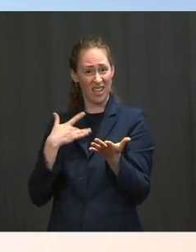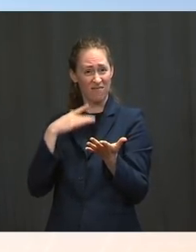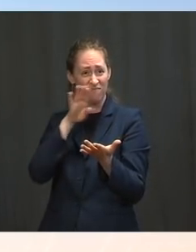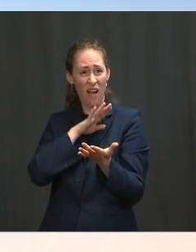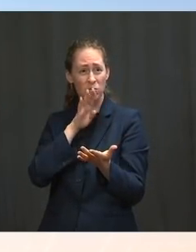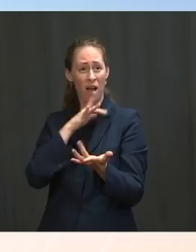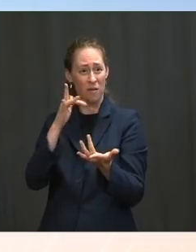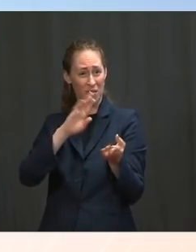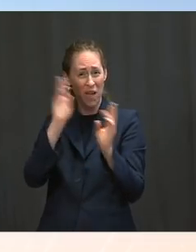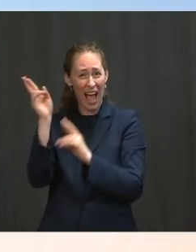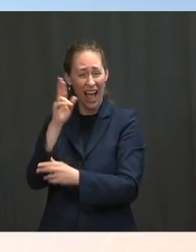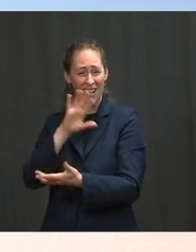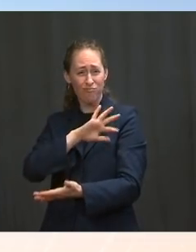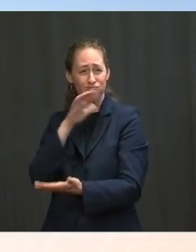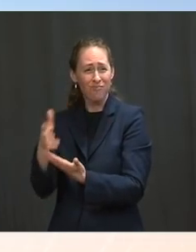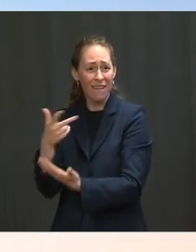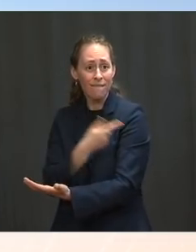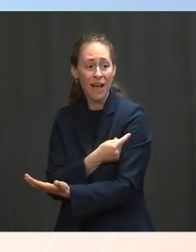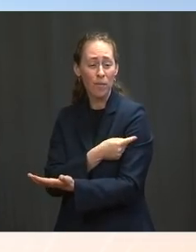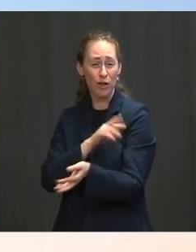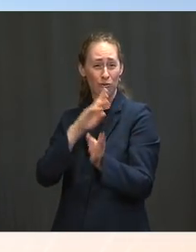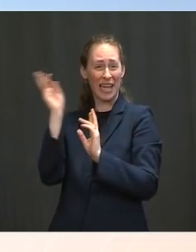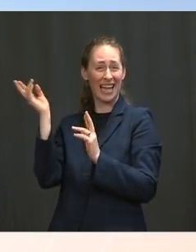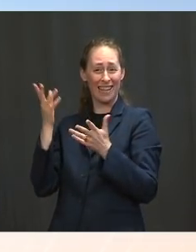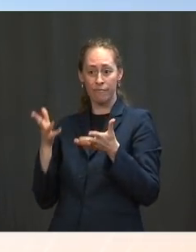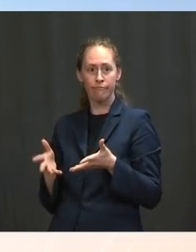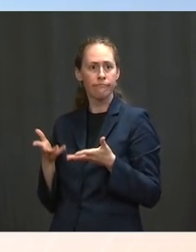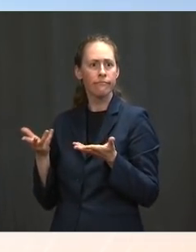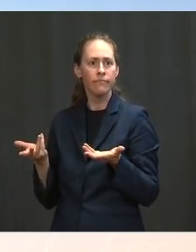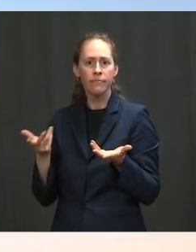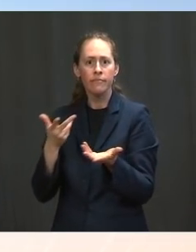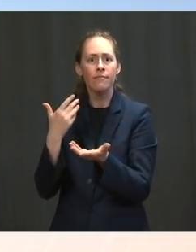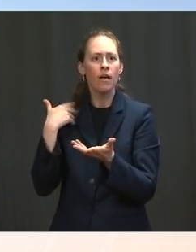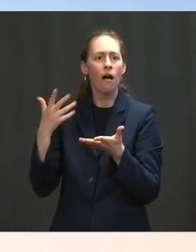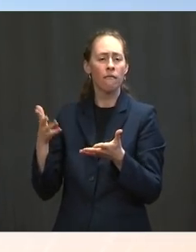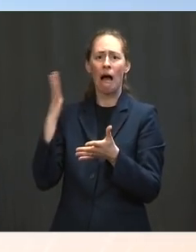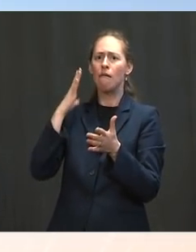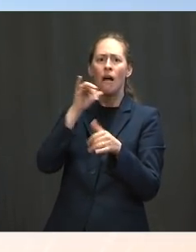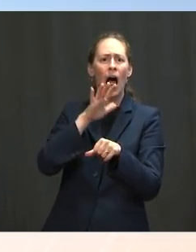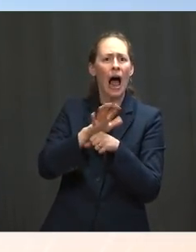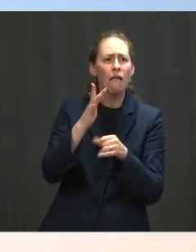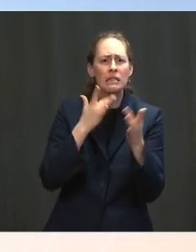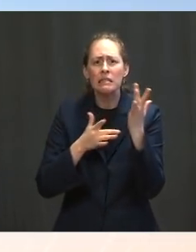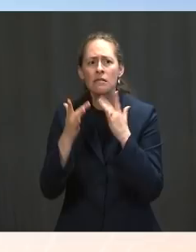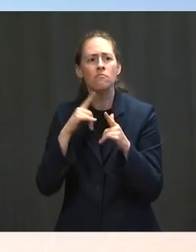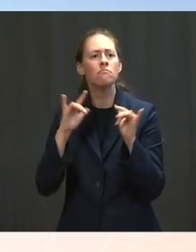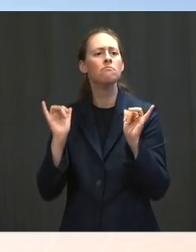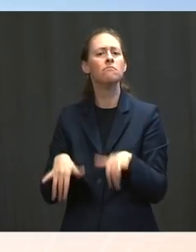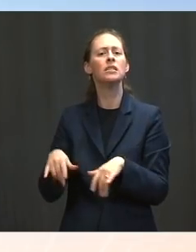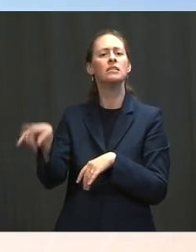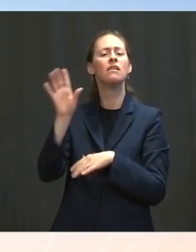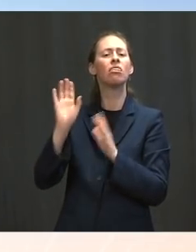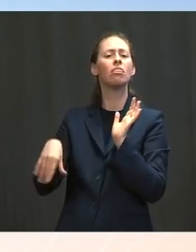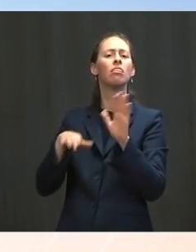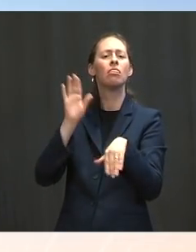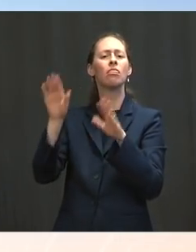it is available to a degree it has never been available before, people are not getting the vaccine, and therefore the Delta variant is emerging